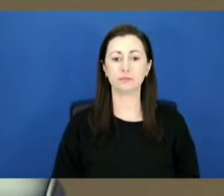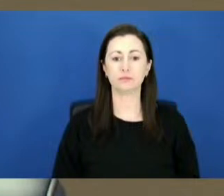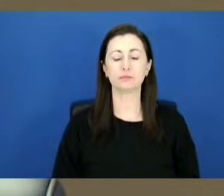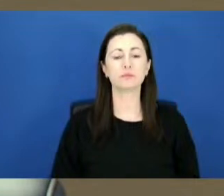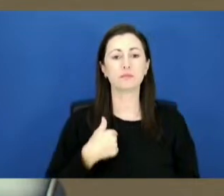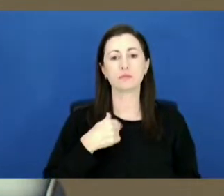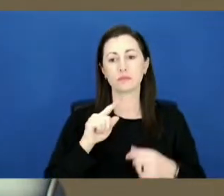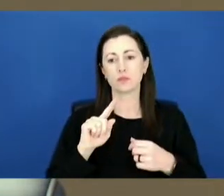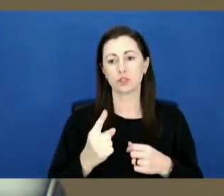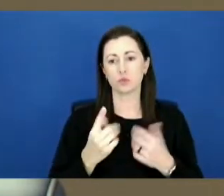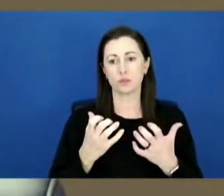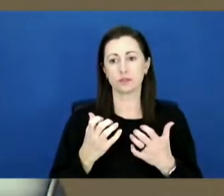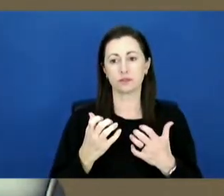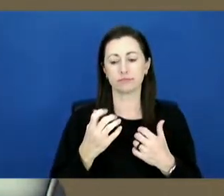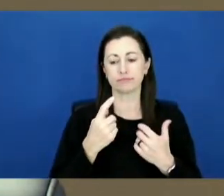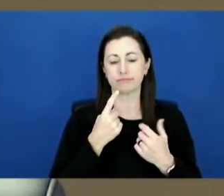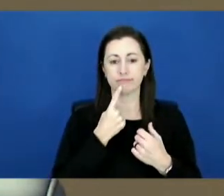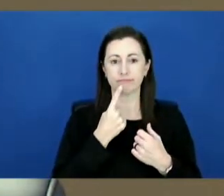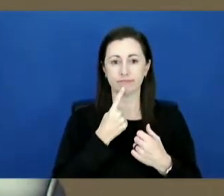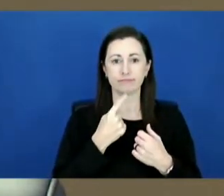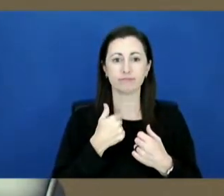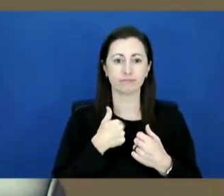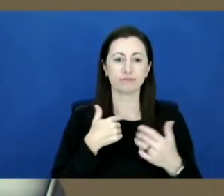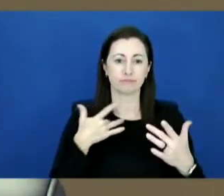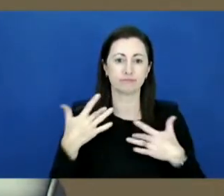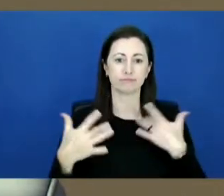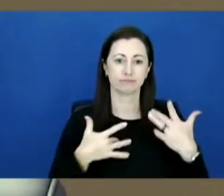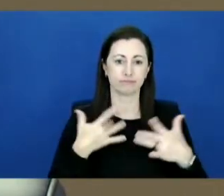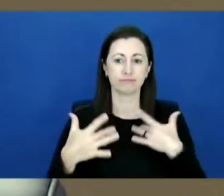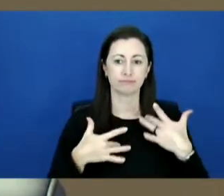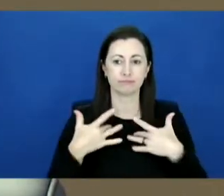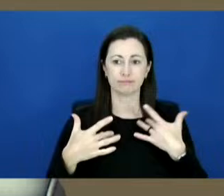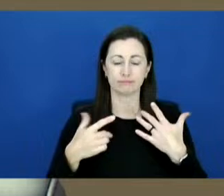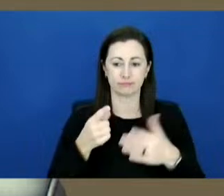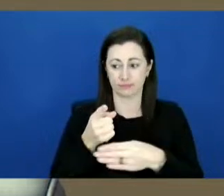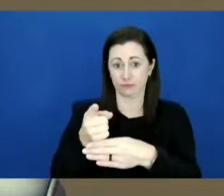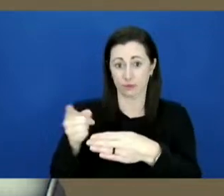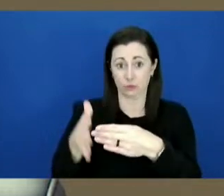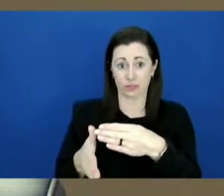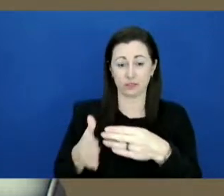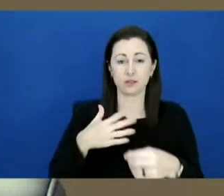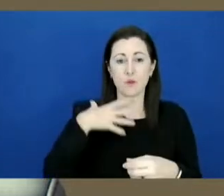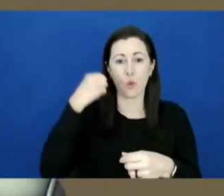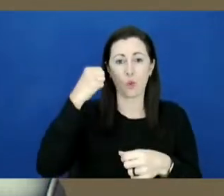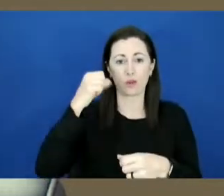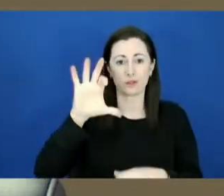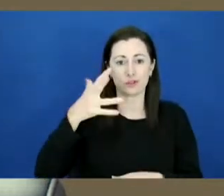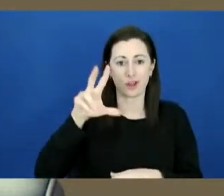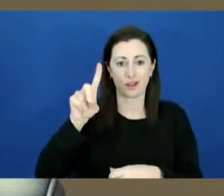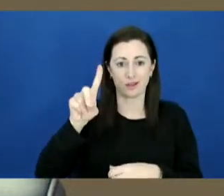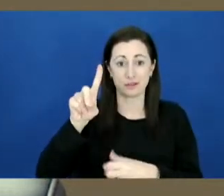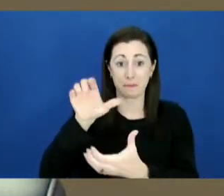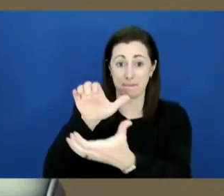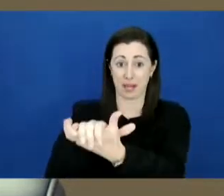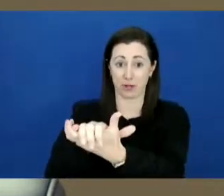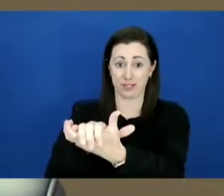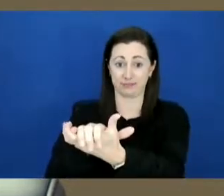RODRIGUEZ-MCDOWELL. I HAVE A REPORT TODAY.